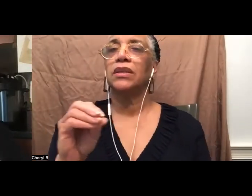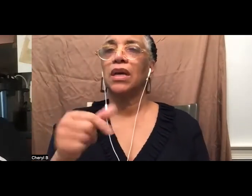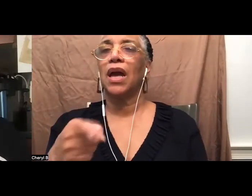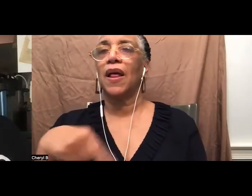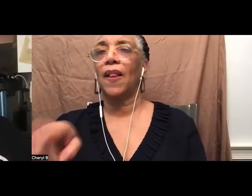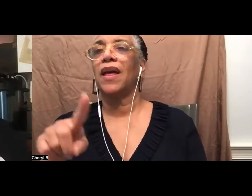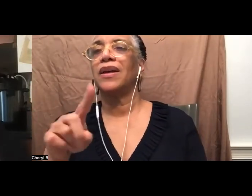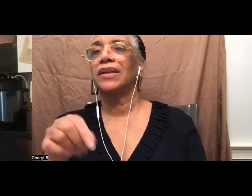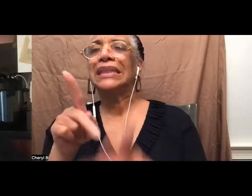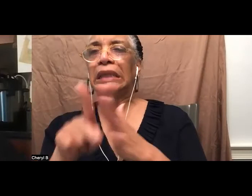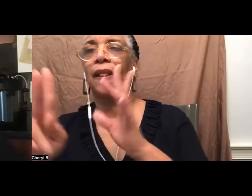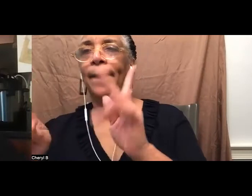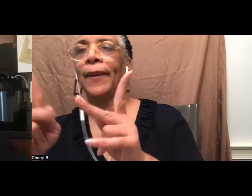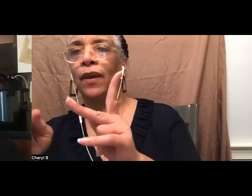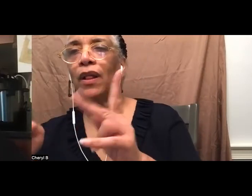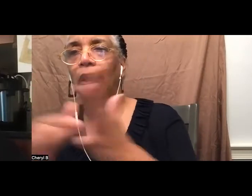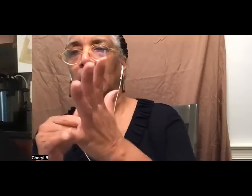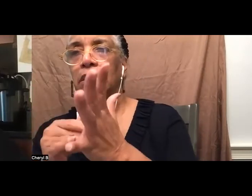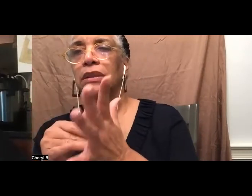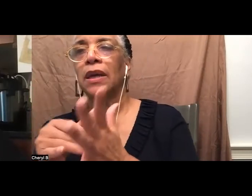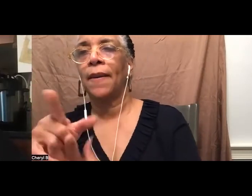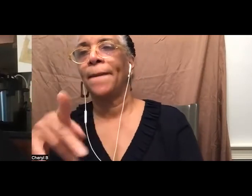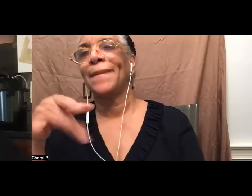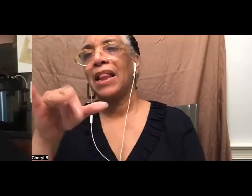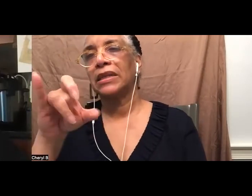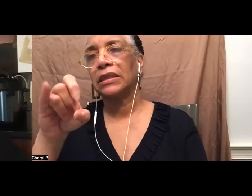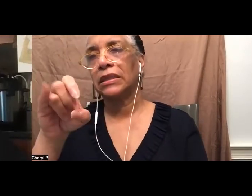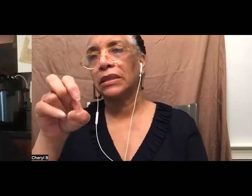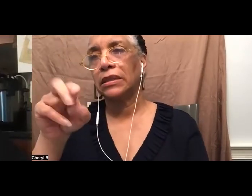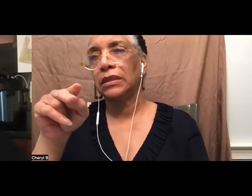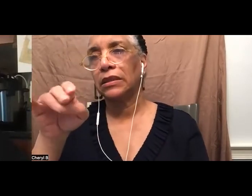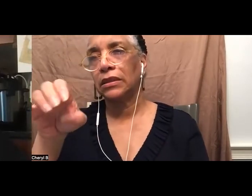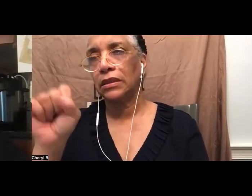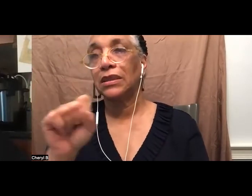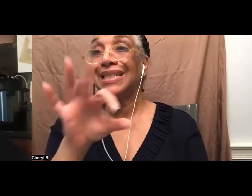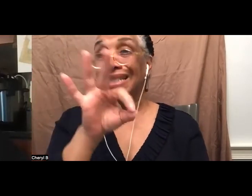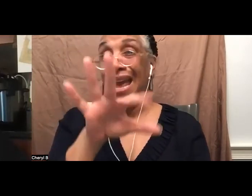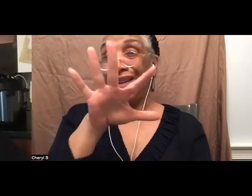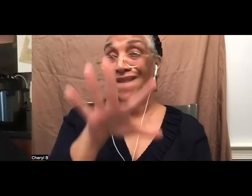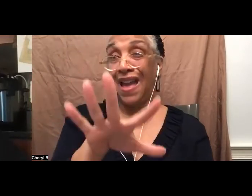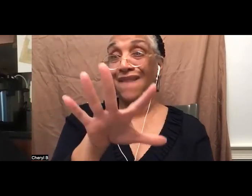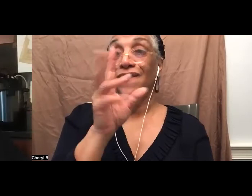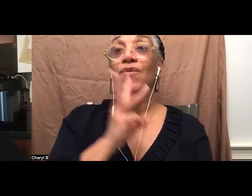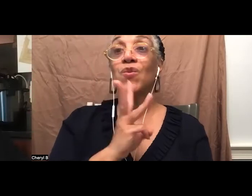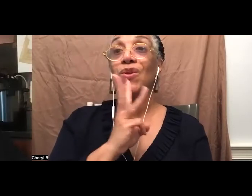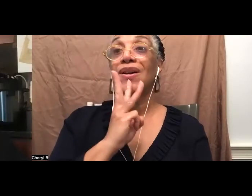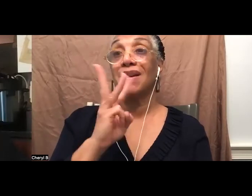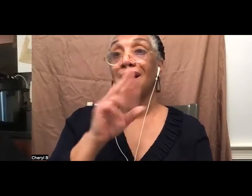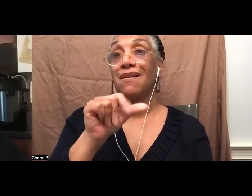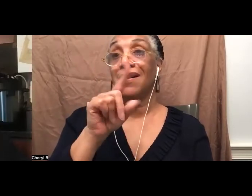Palestinians. 95% of the water in the Gaza Strip is undrinkable due to wastewater and seawater